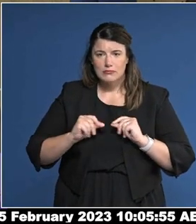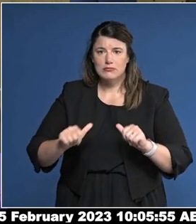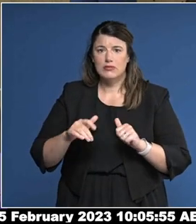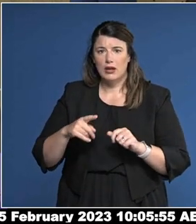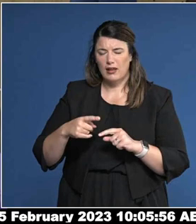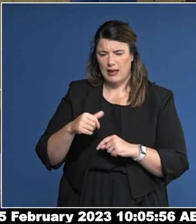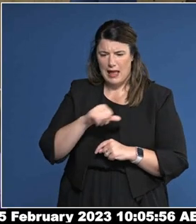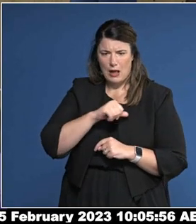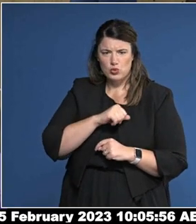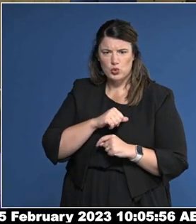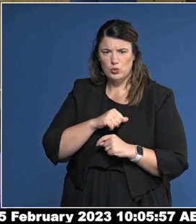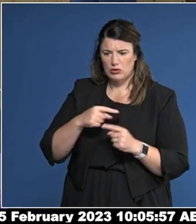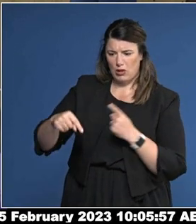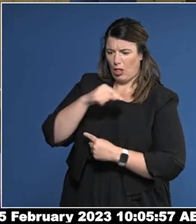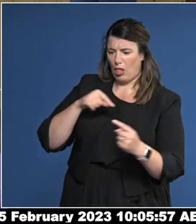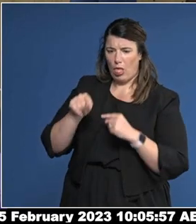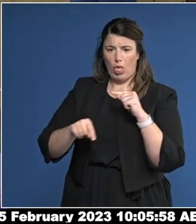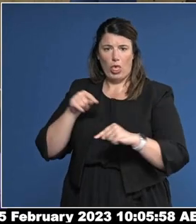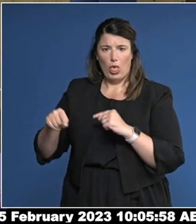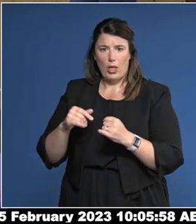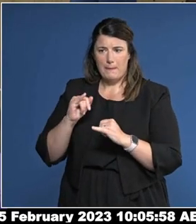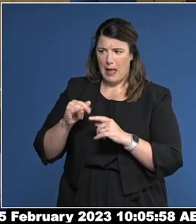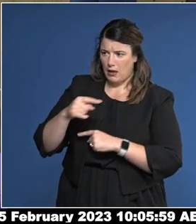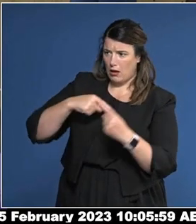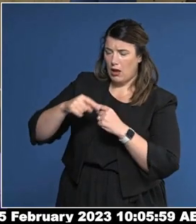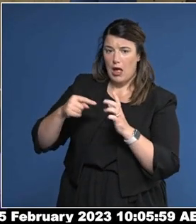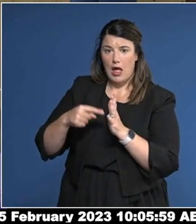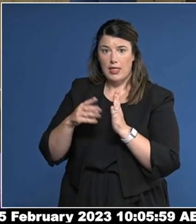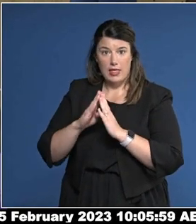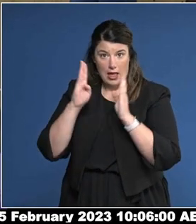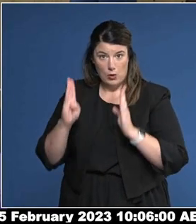house that was the subject of evidence; Sunnyfield's responses to complaints were